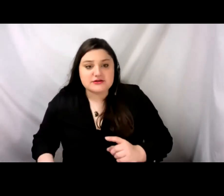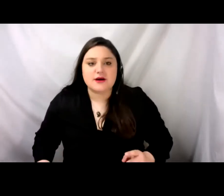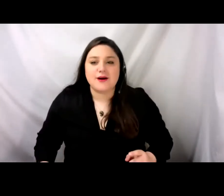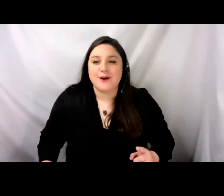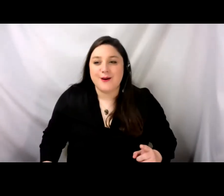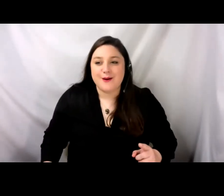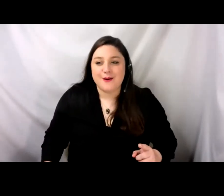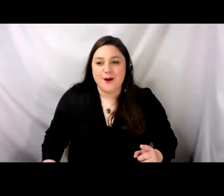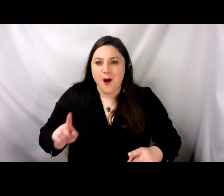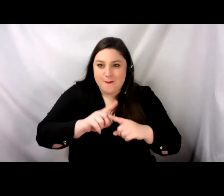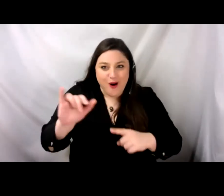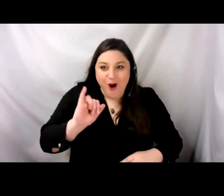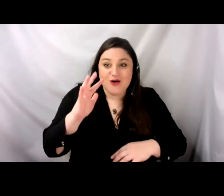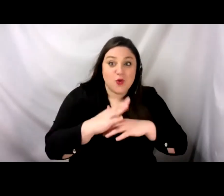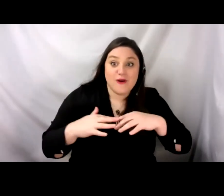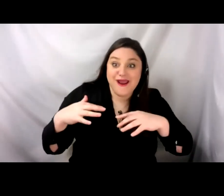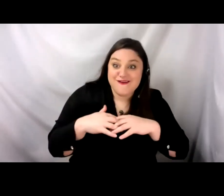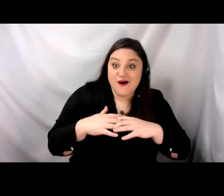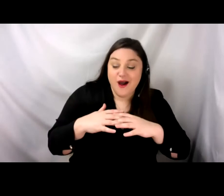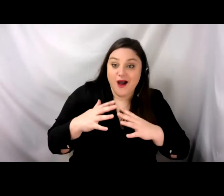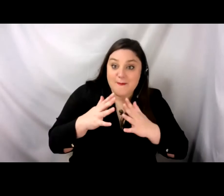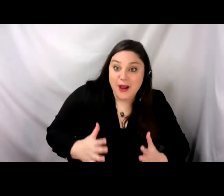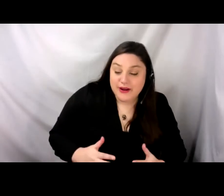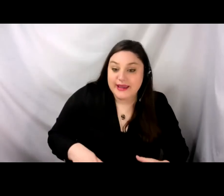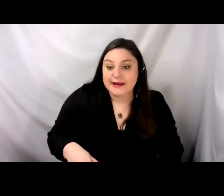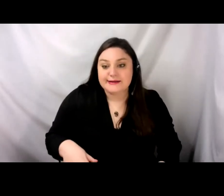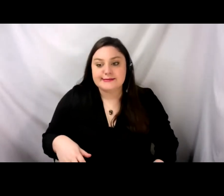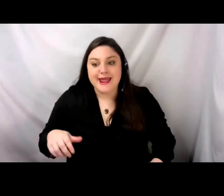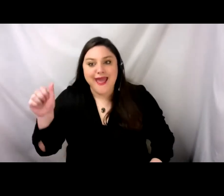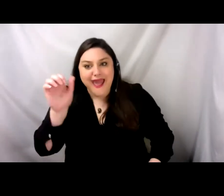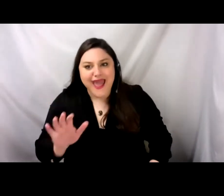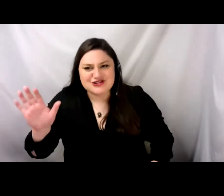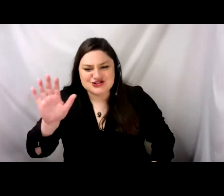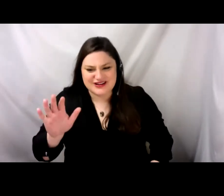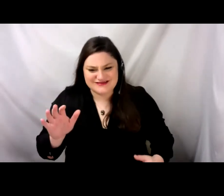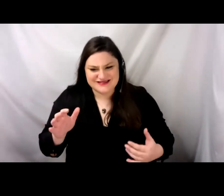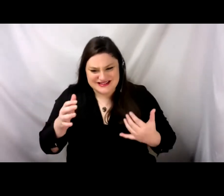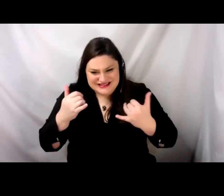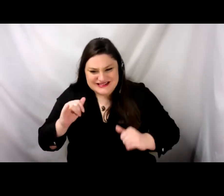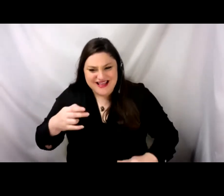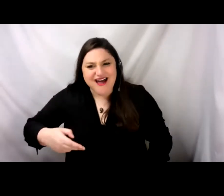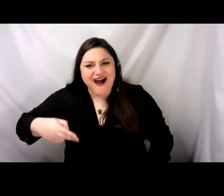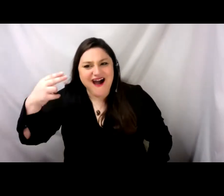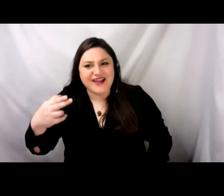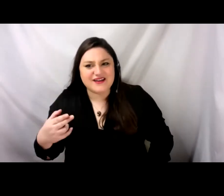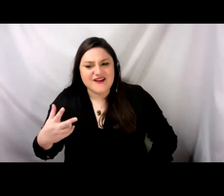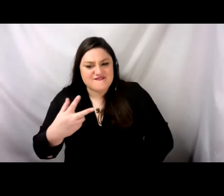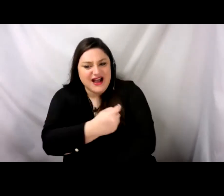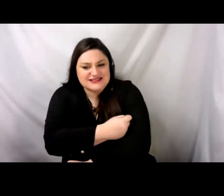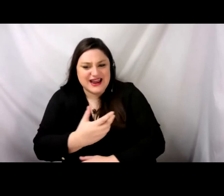high. Above what we wanted to see. 80. Latin X is 50s.